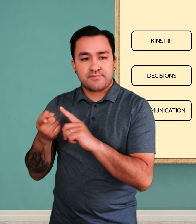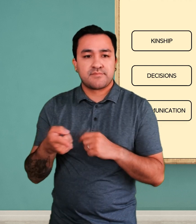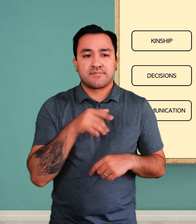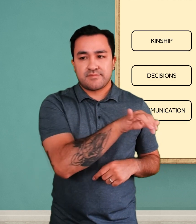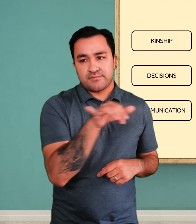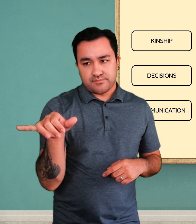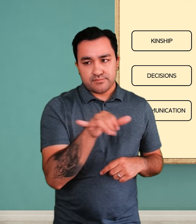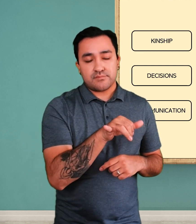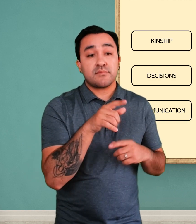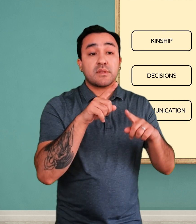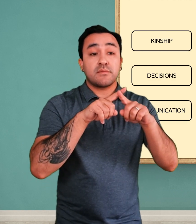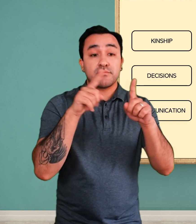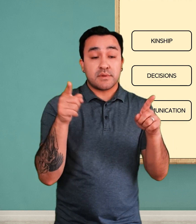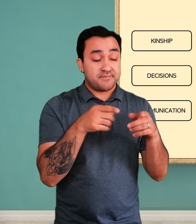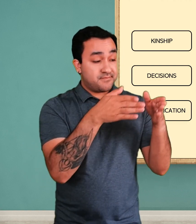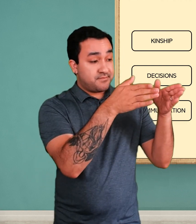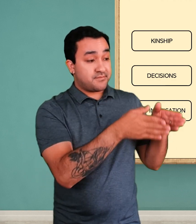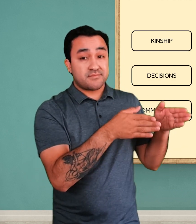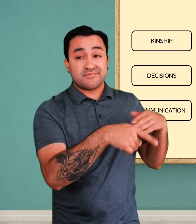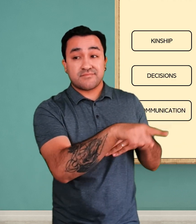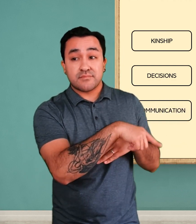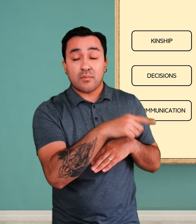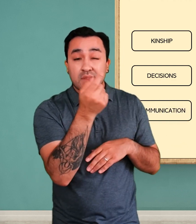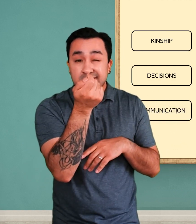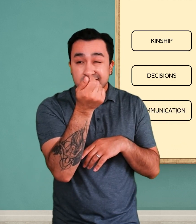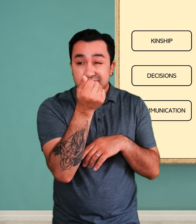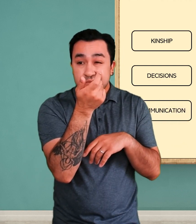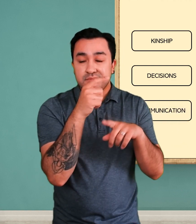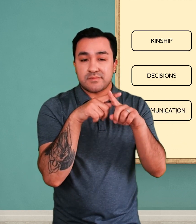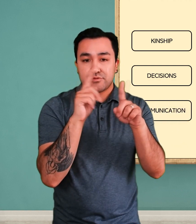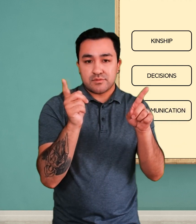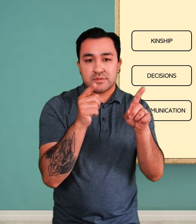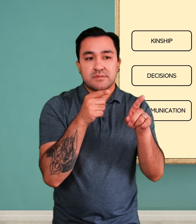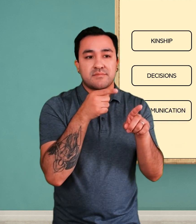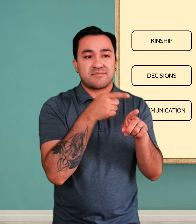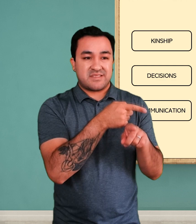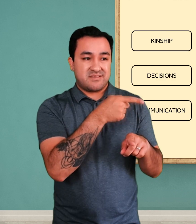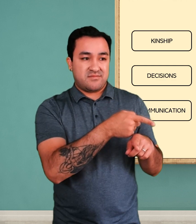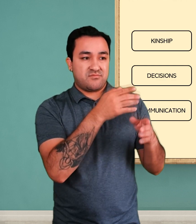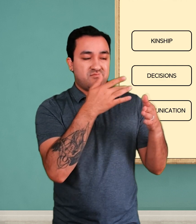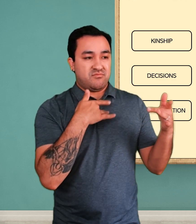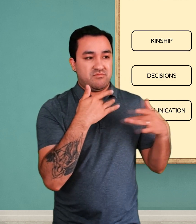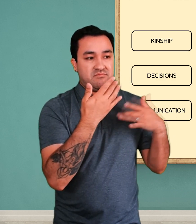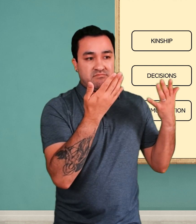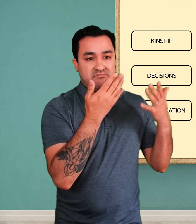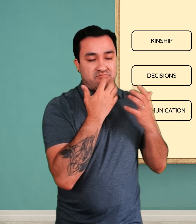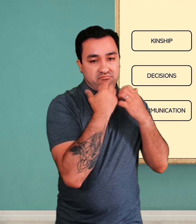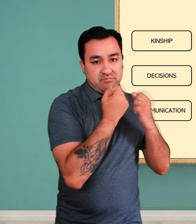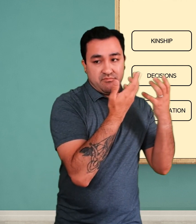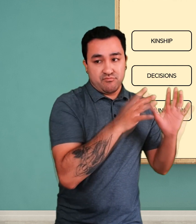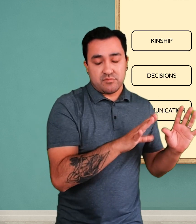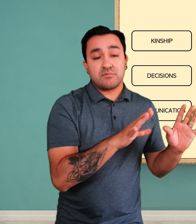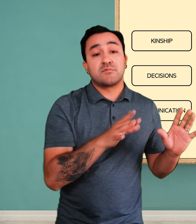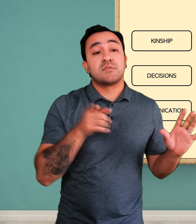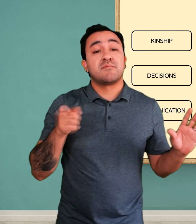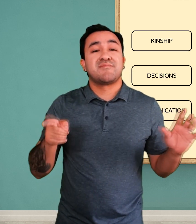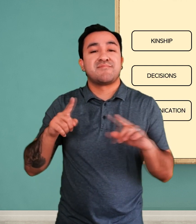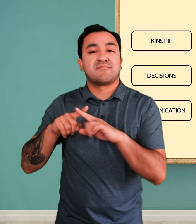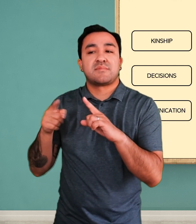However, in individualistic cultures that is where the concern typically ends. Collectivist cultures tend to be more caring.